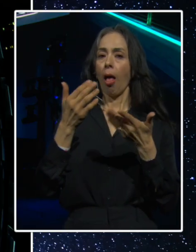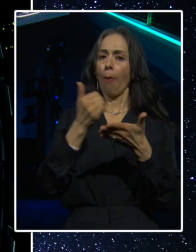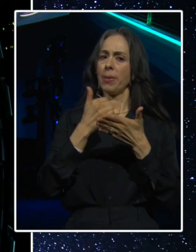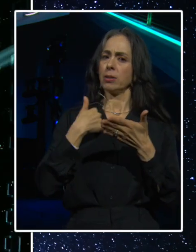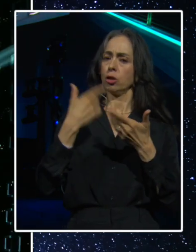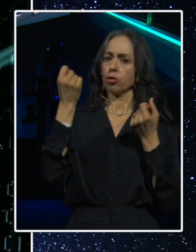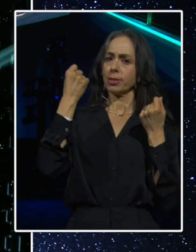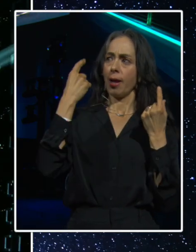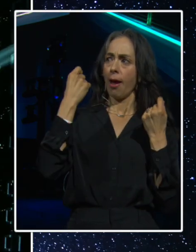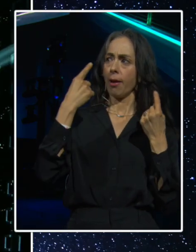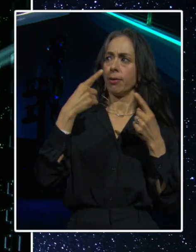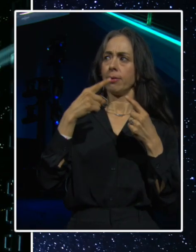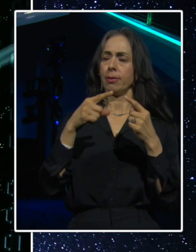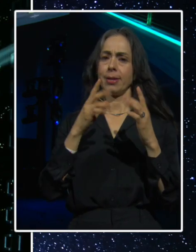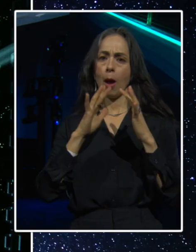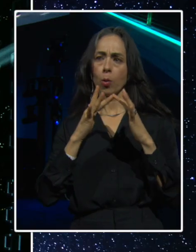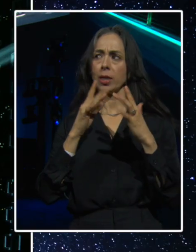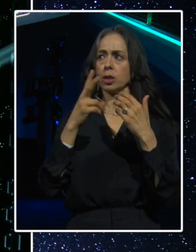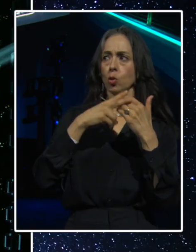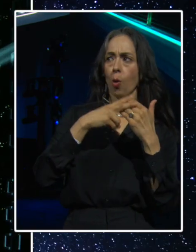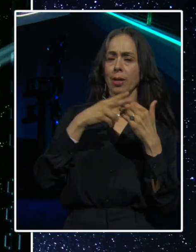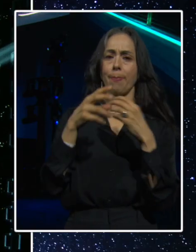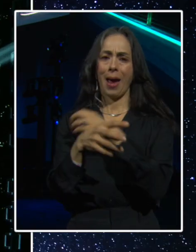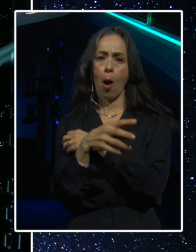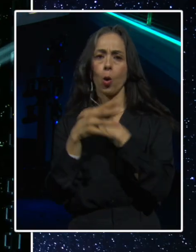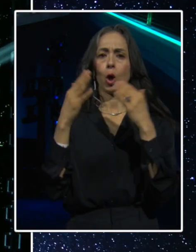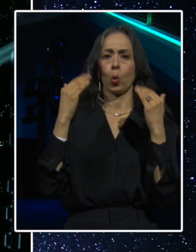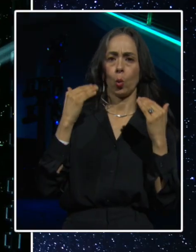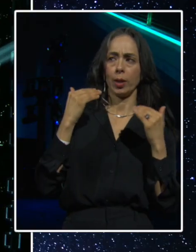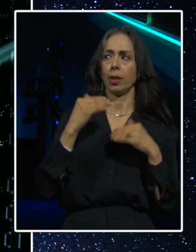but the networking, storage, power, and cooling infrastructure.